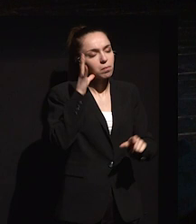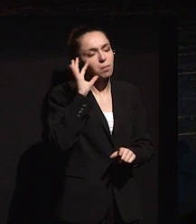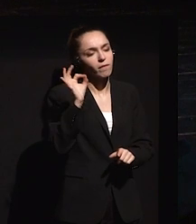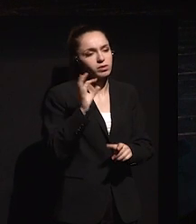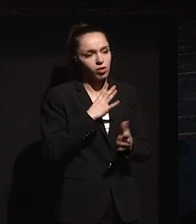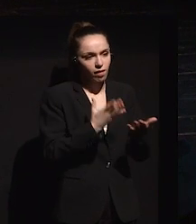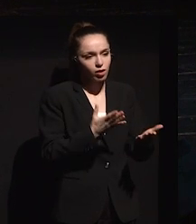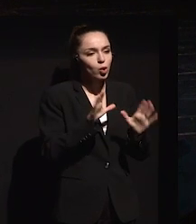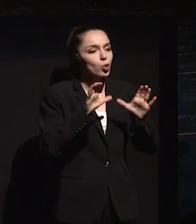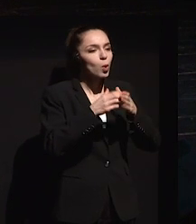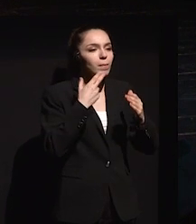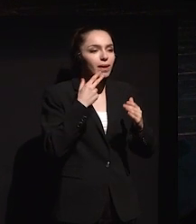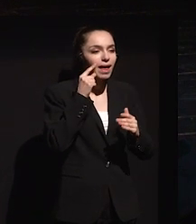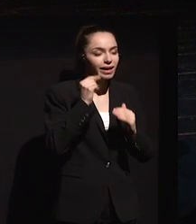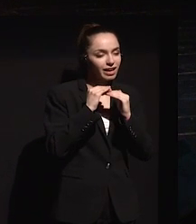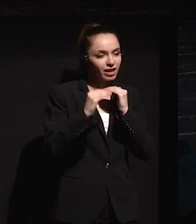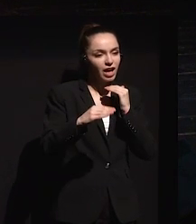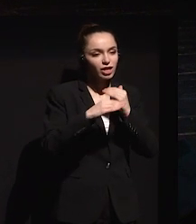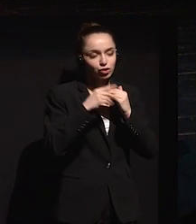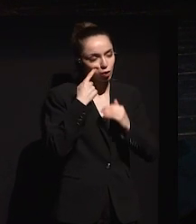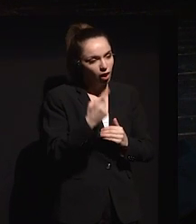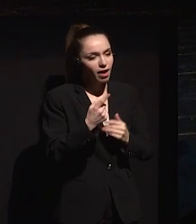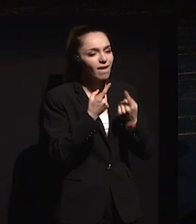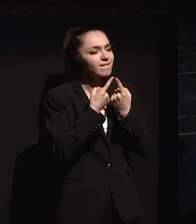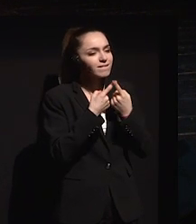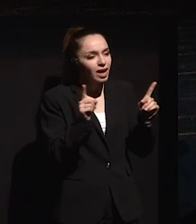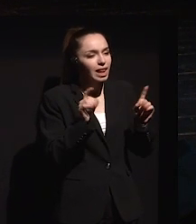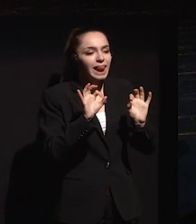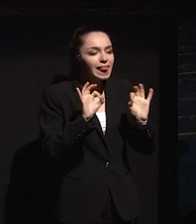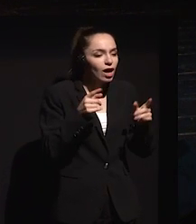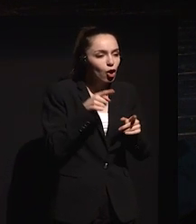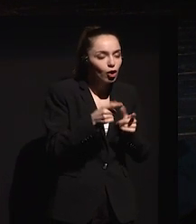training programs to raise awareness of gender equality